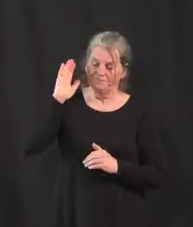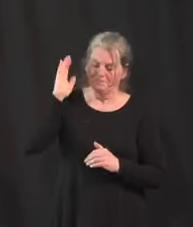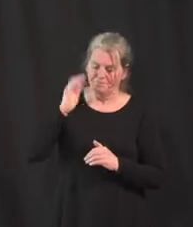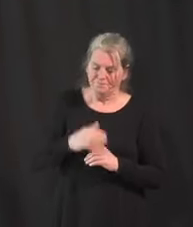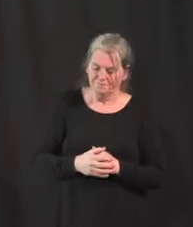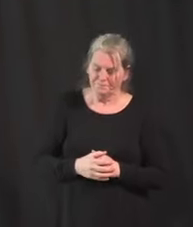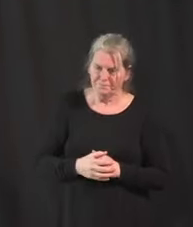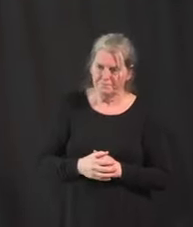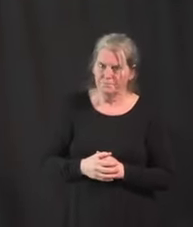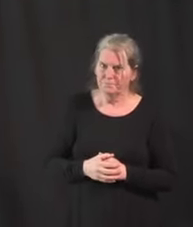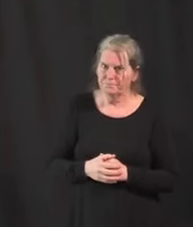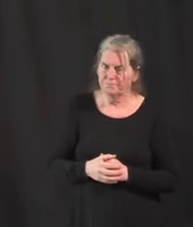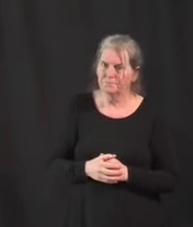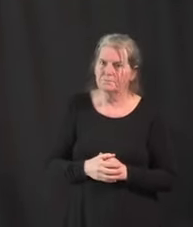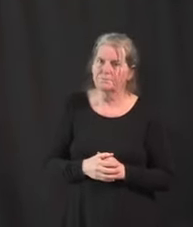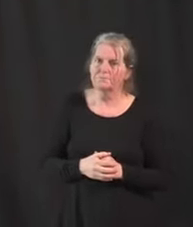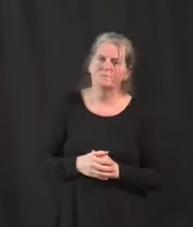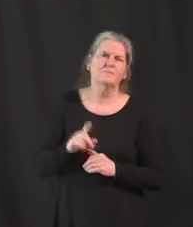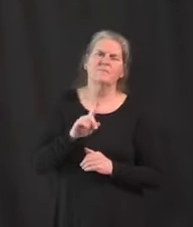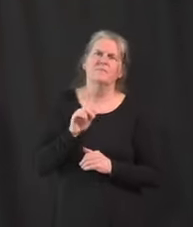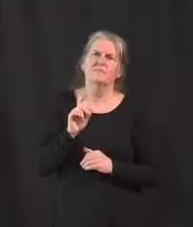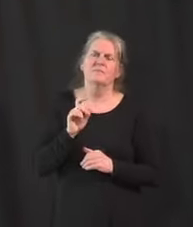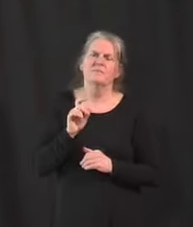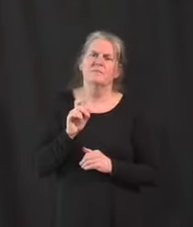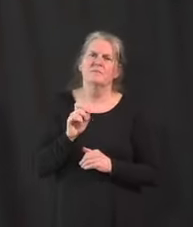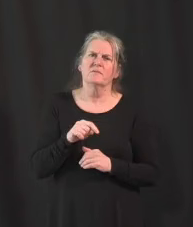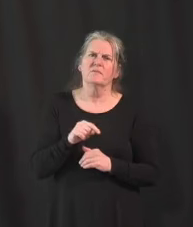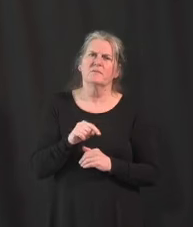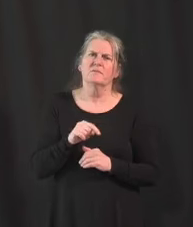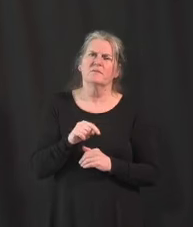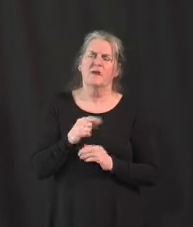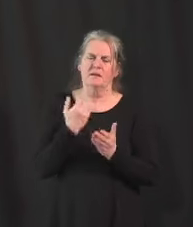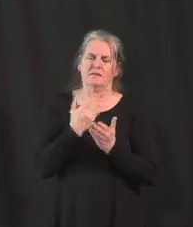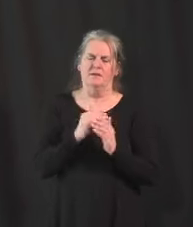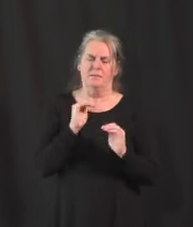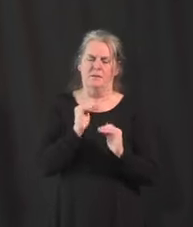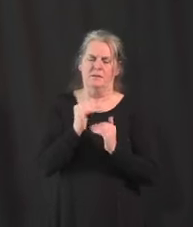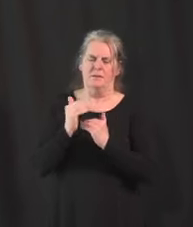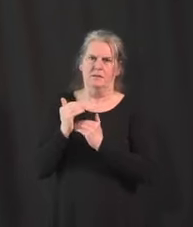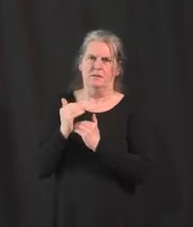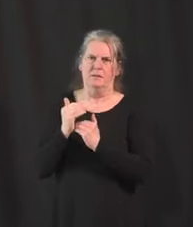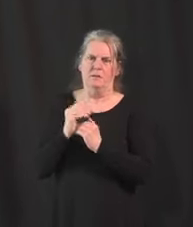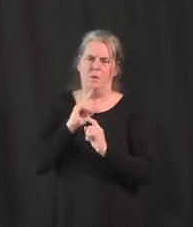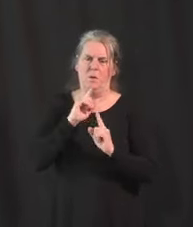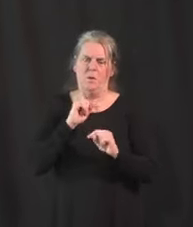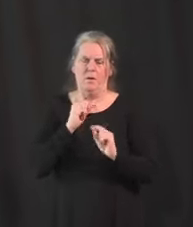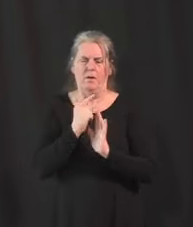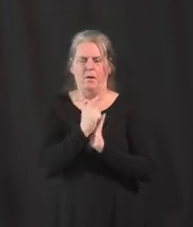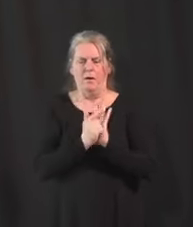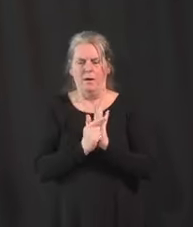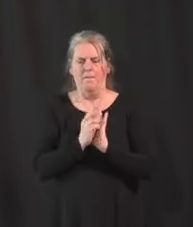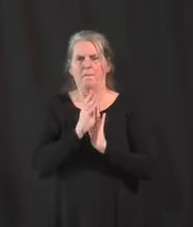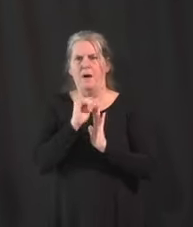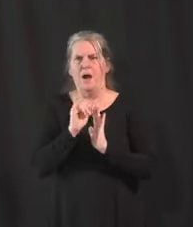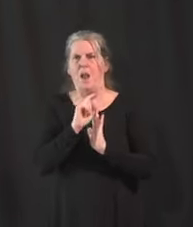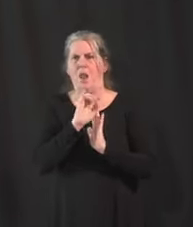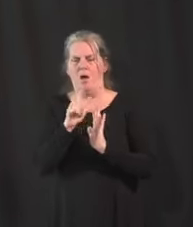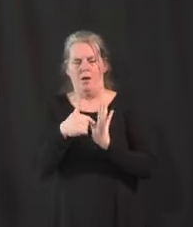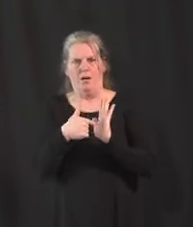MY FIRST QUESTION IS SOME JURISDICTIONS MADE IT ON ORDER